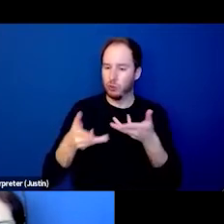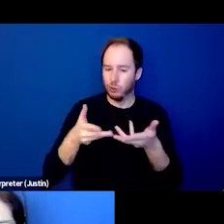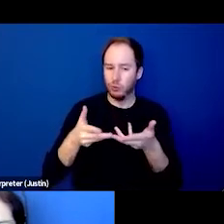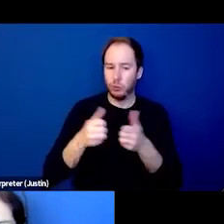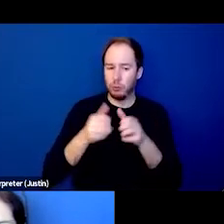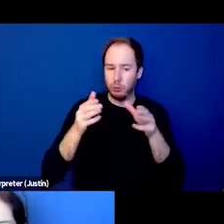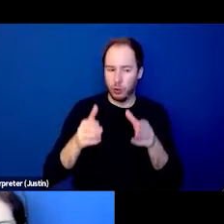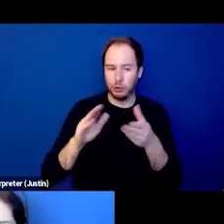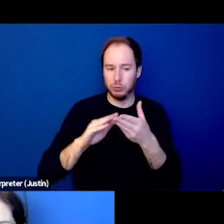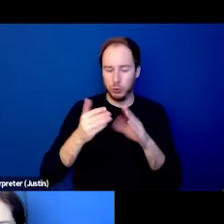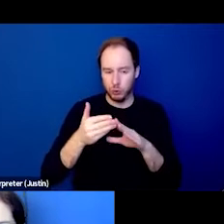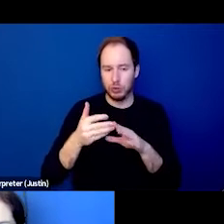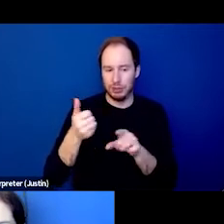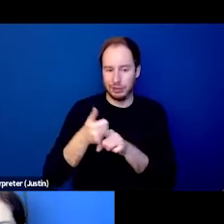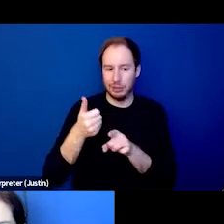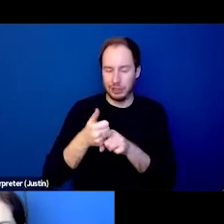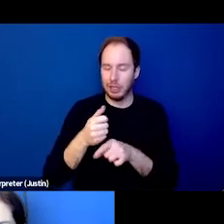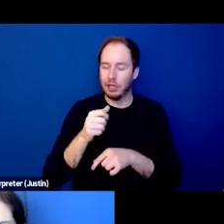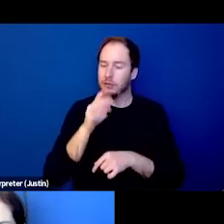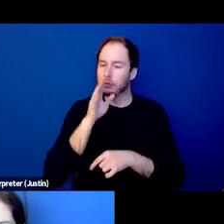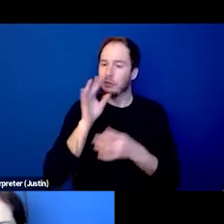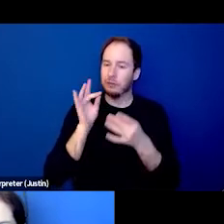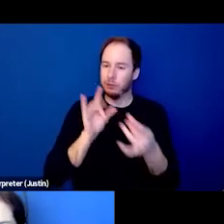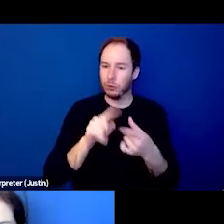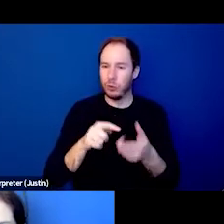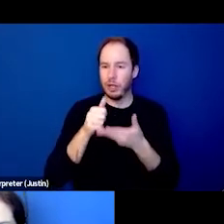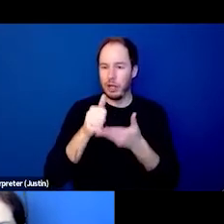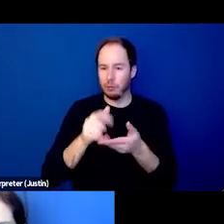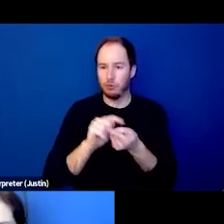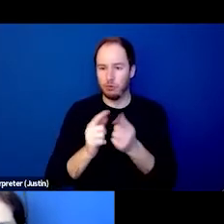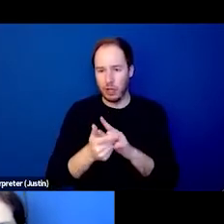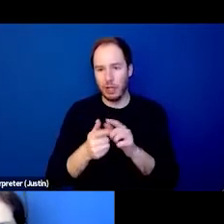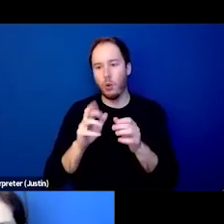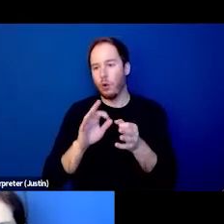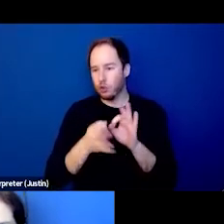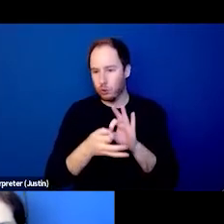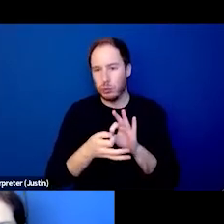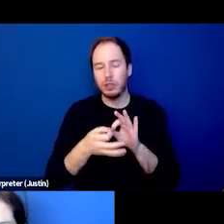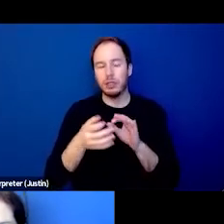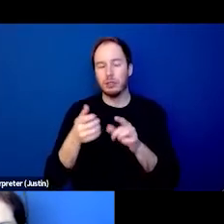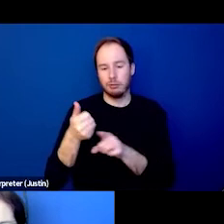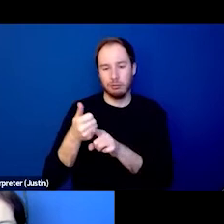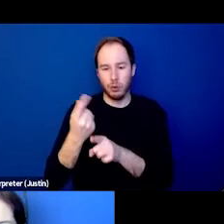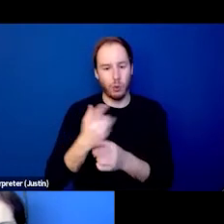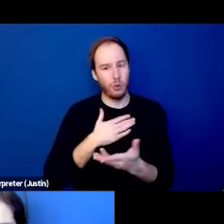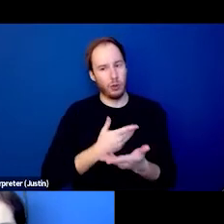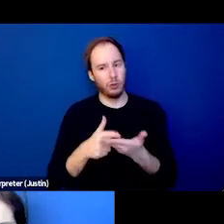who's a affluent speaker to help translate. They will always be willing to help with that.